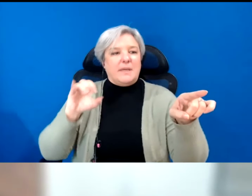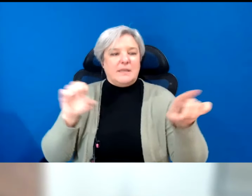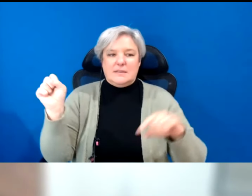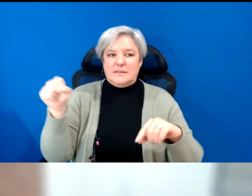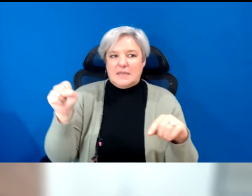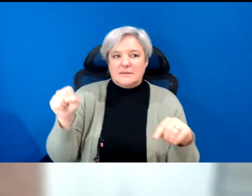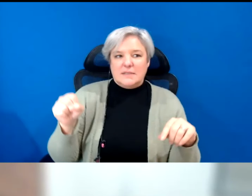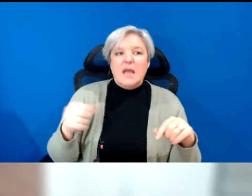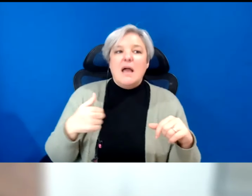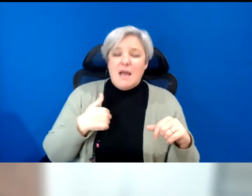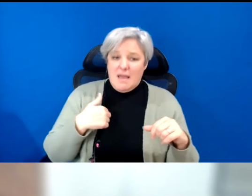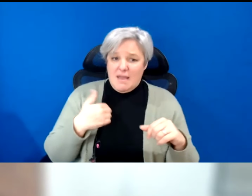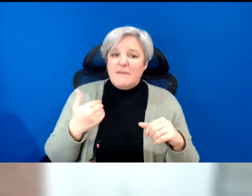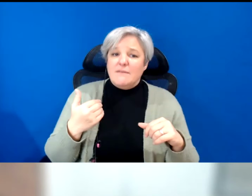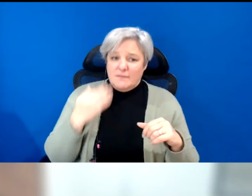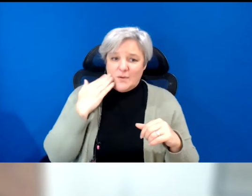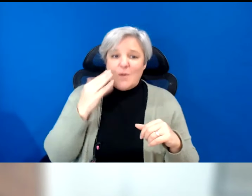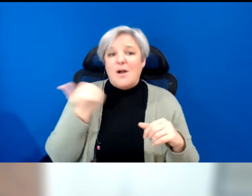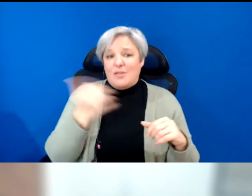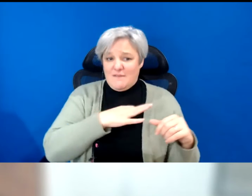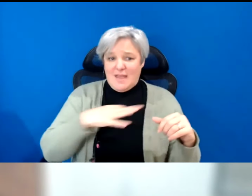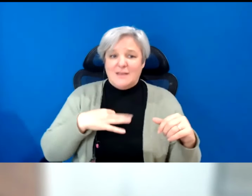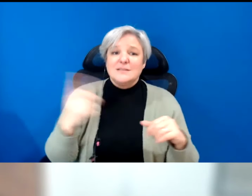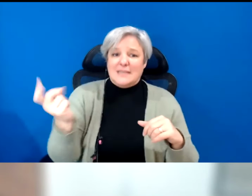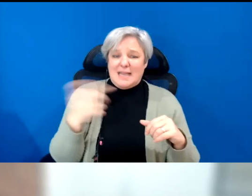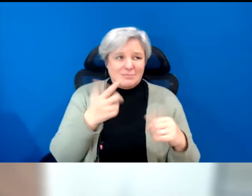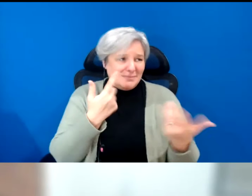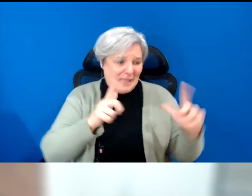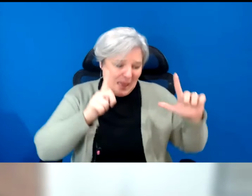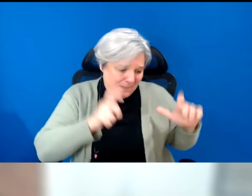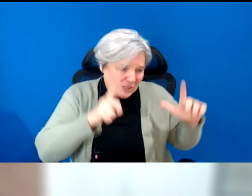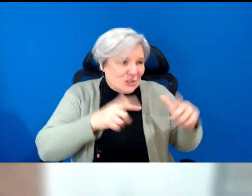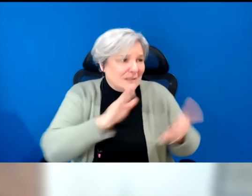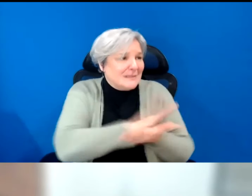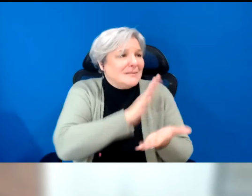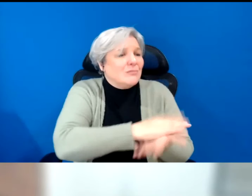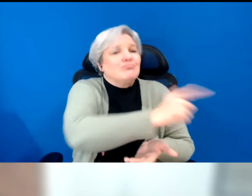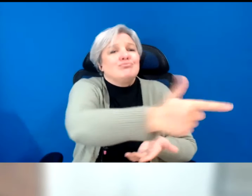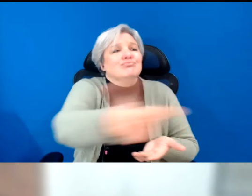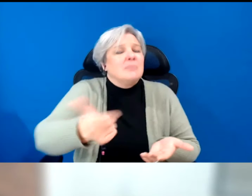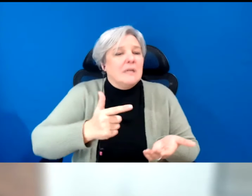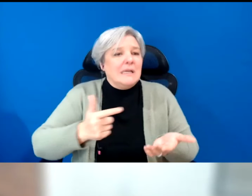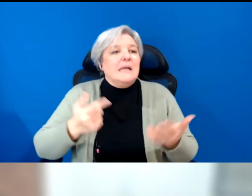So I've had other faculty come in and ask me the same question, you know, based on how you want to do it.